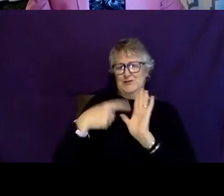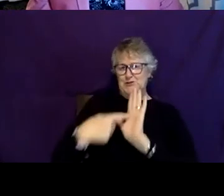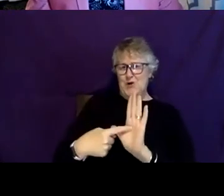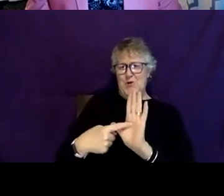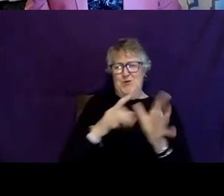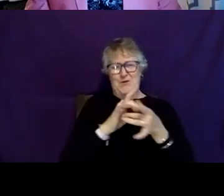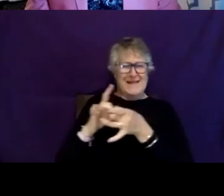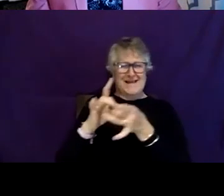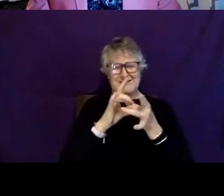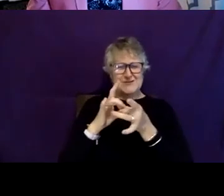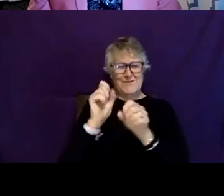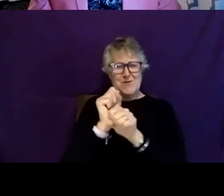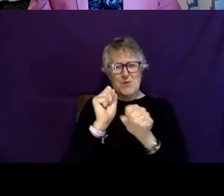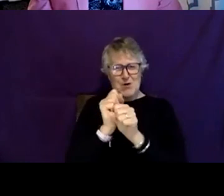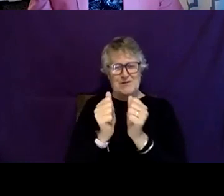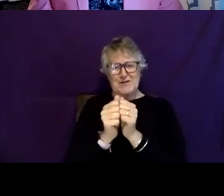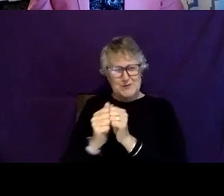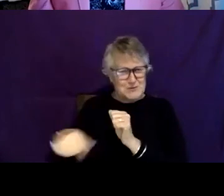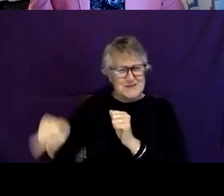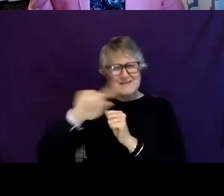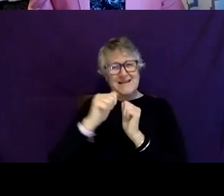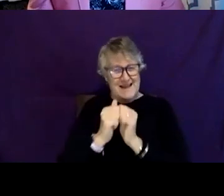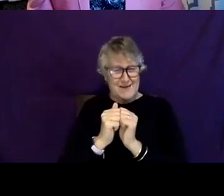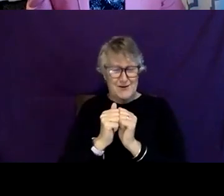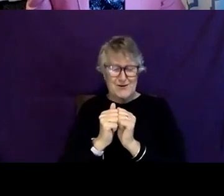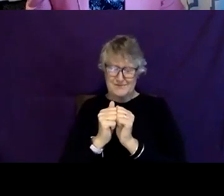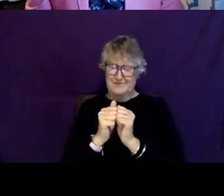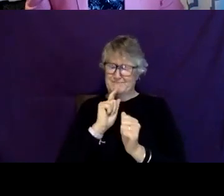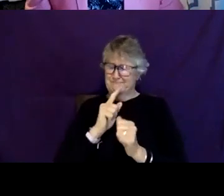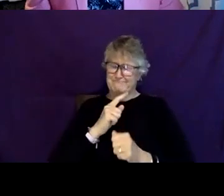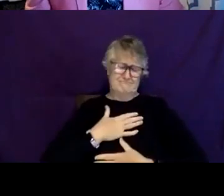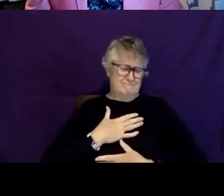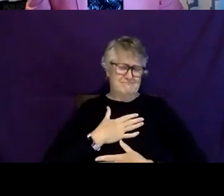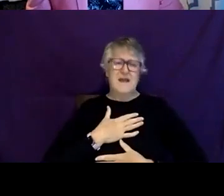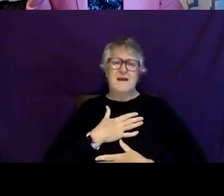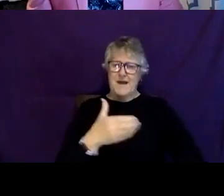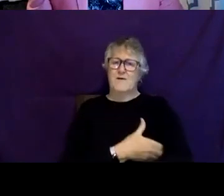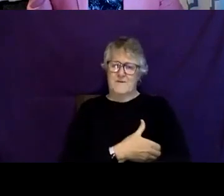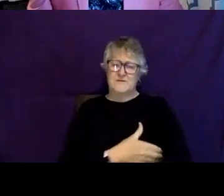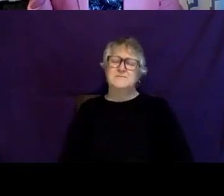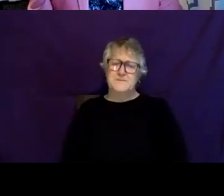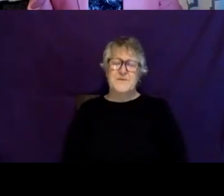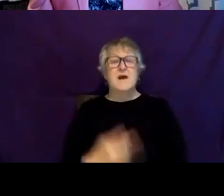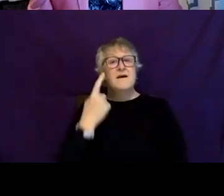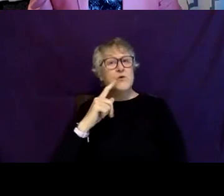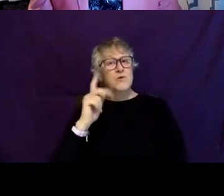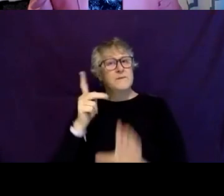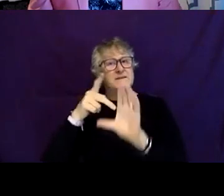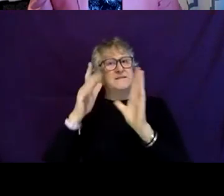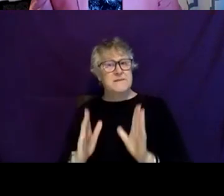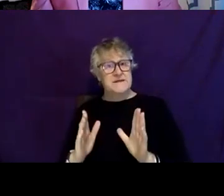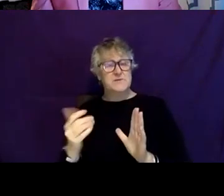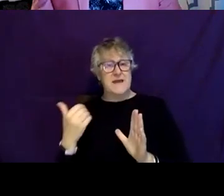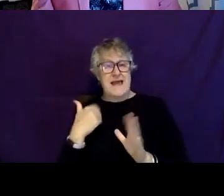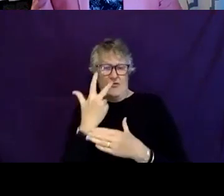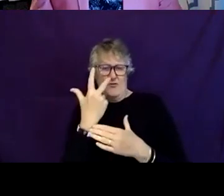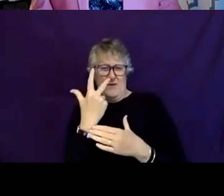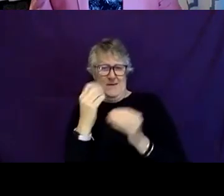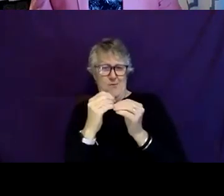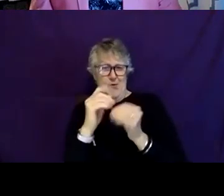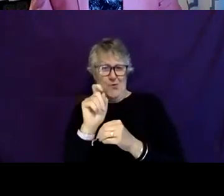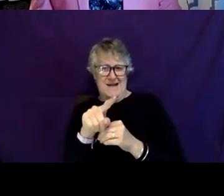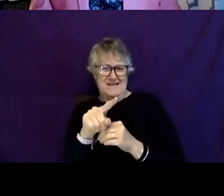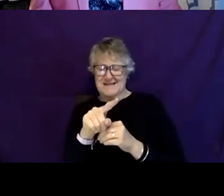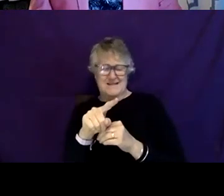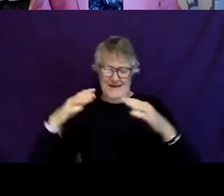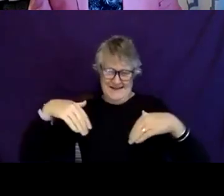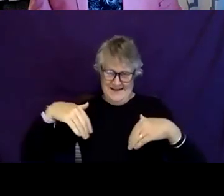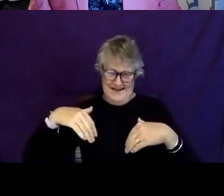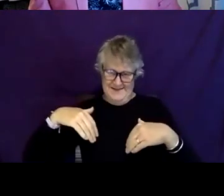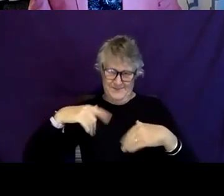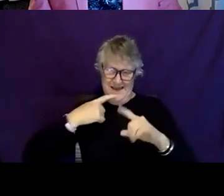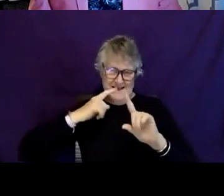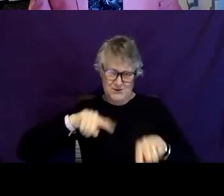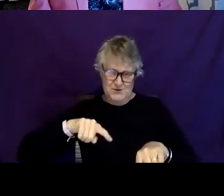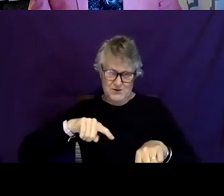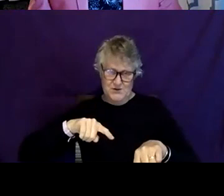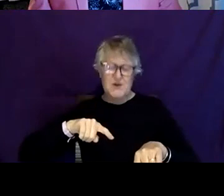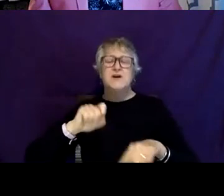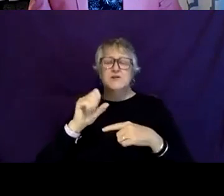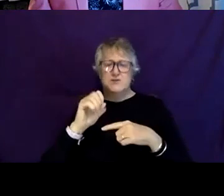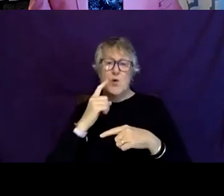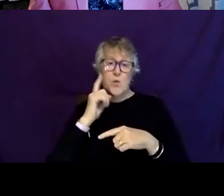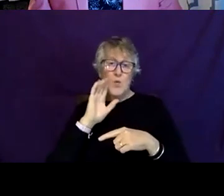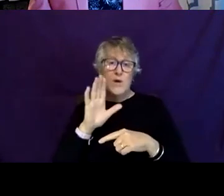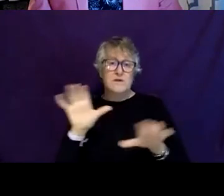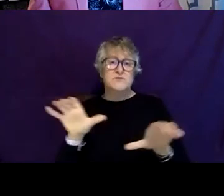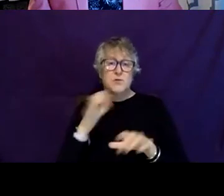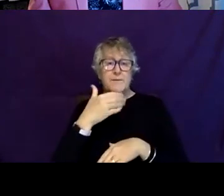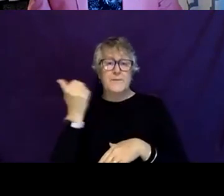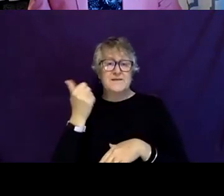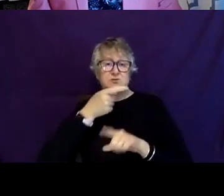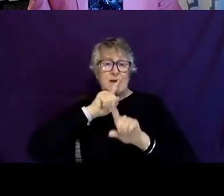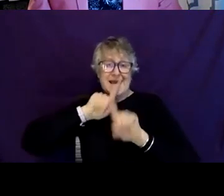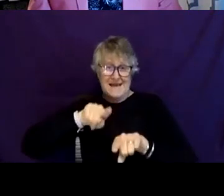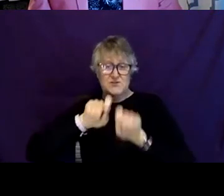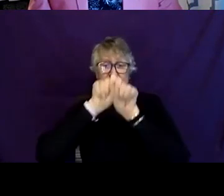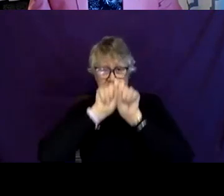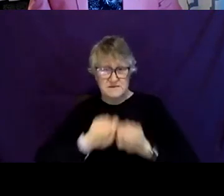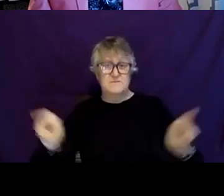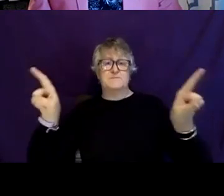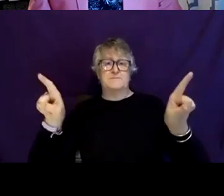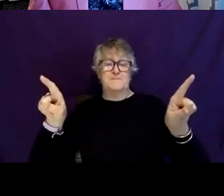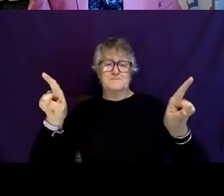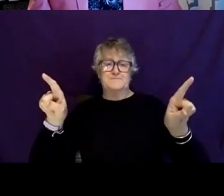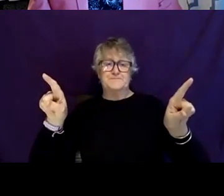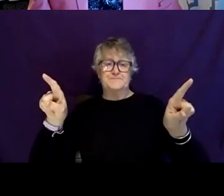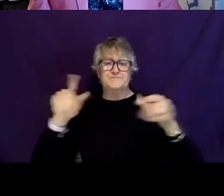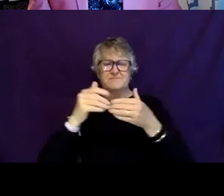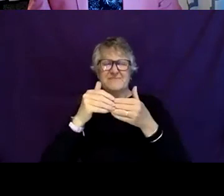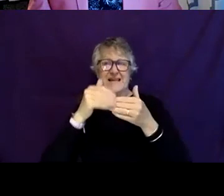That's very powerful and appreciate you sharing that space with us. And for participants we did have like three more questions that we didn't get, you know, so, OHEA we'll do our best to get those answered and shared out.